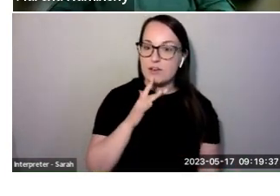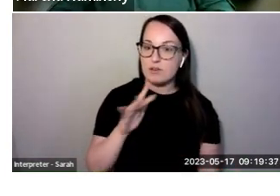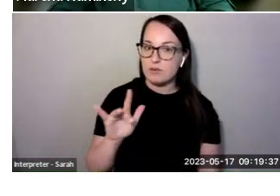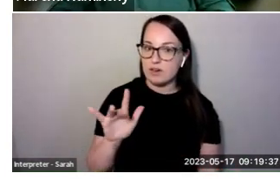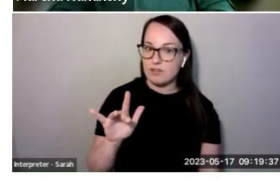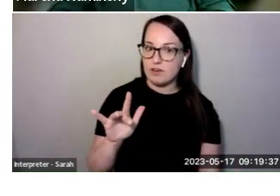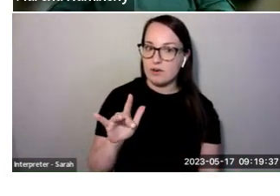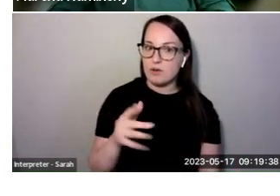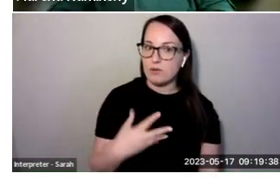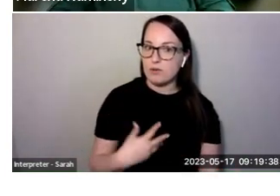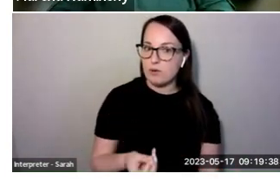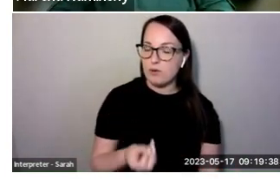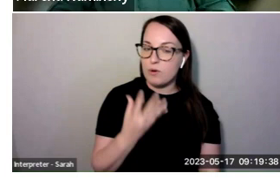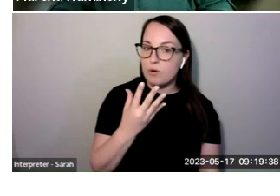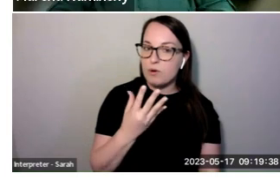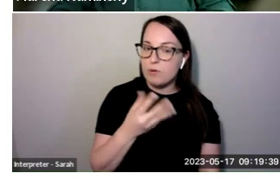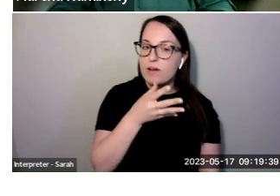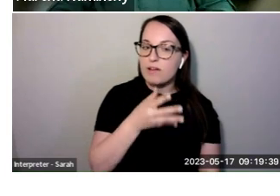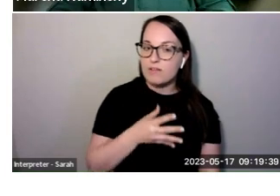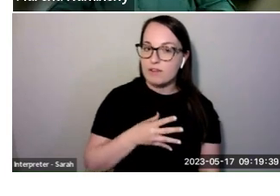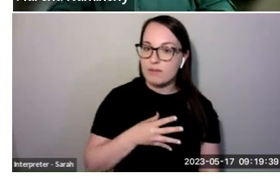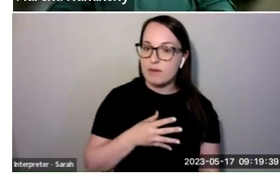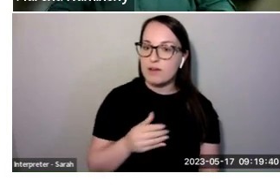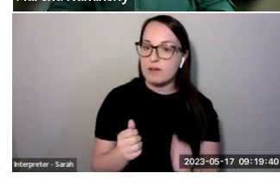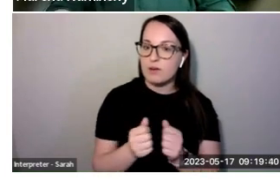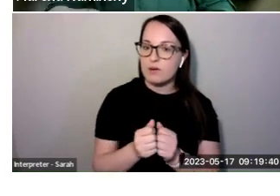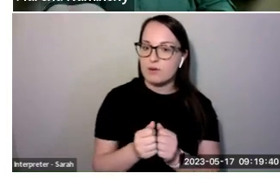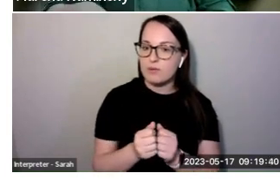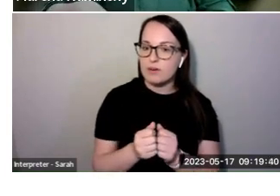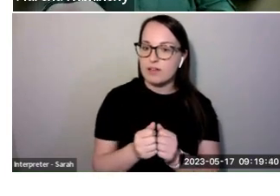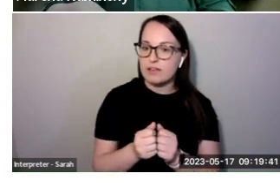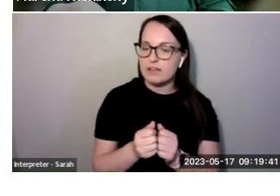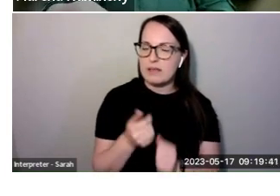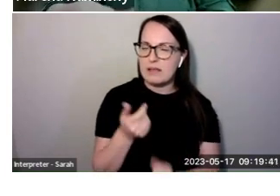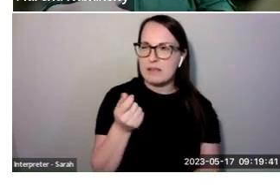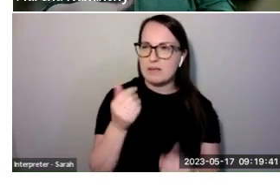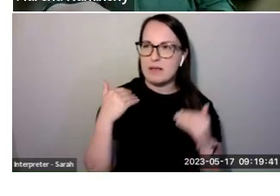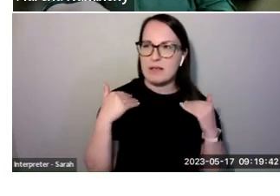invited today.